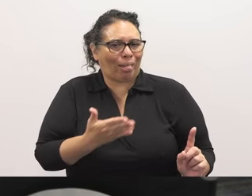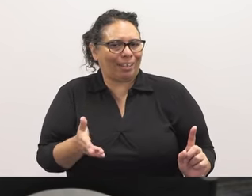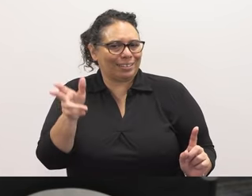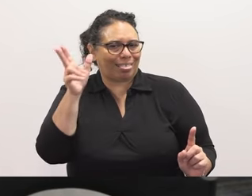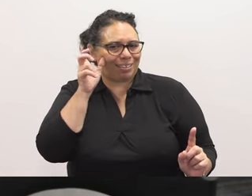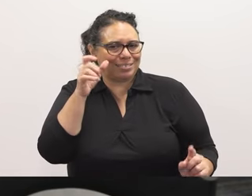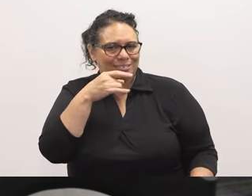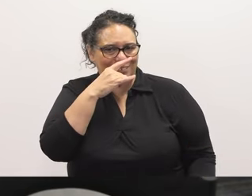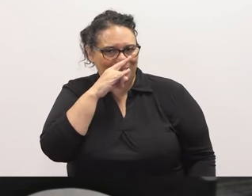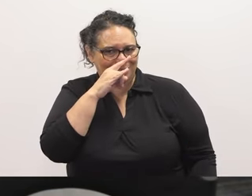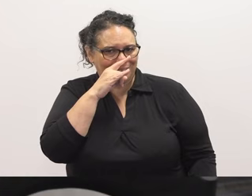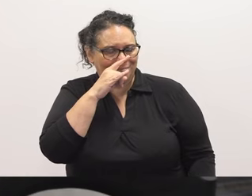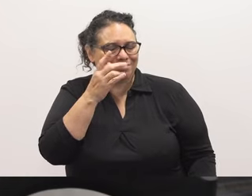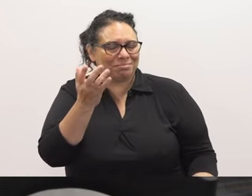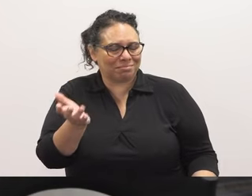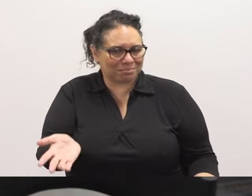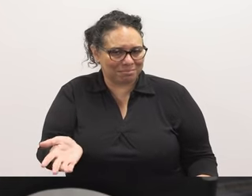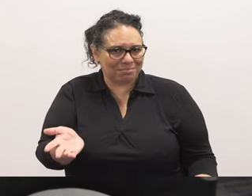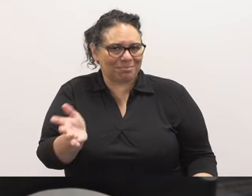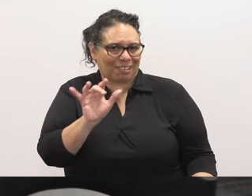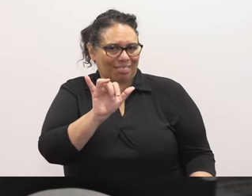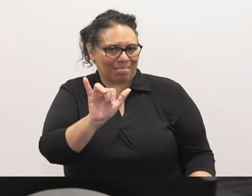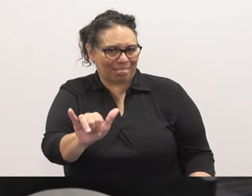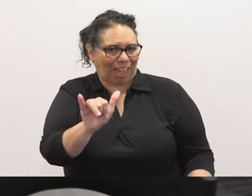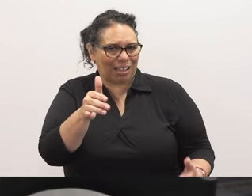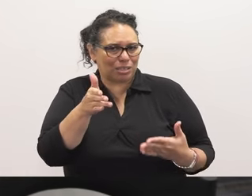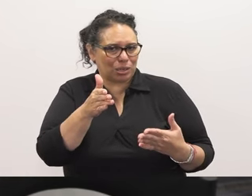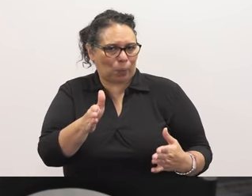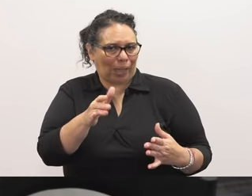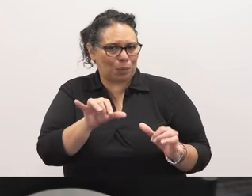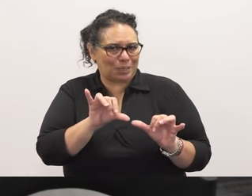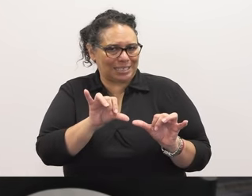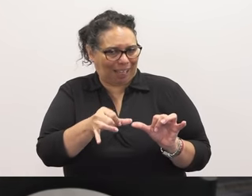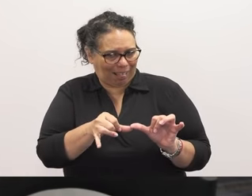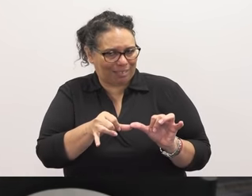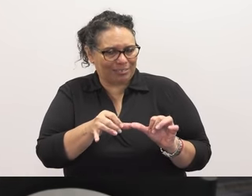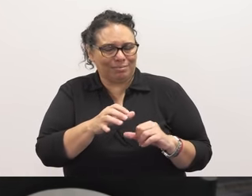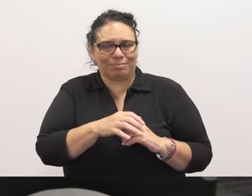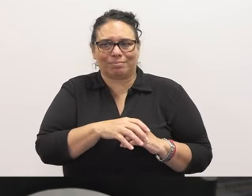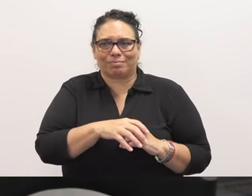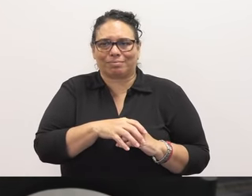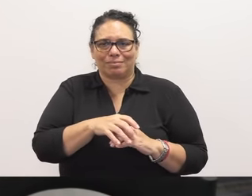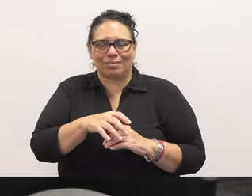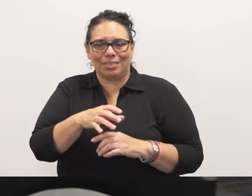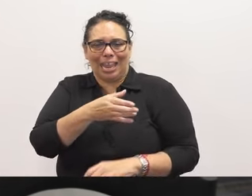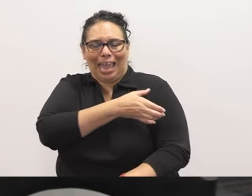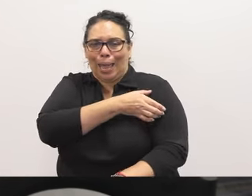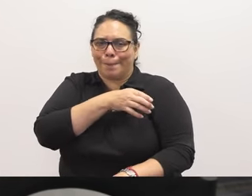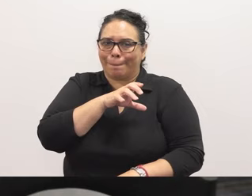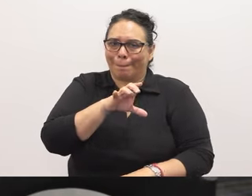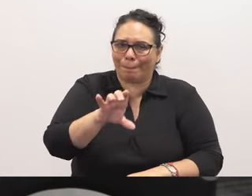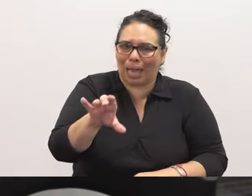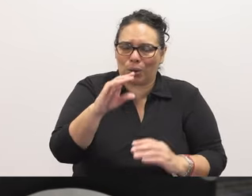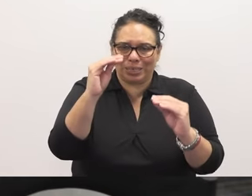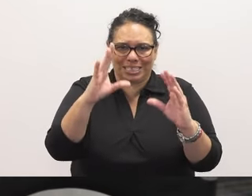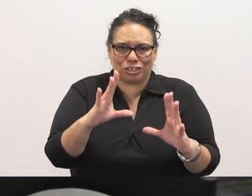And I think that that's the way that we scale this by empowering teachers to empower students.